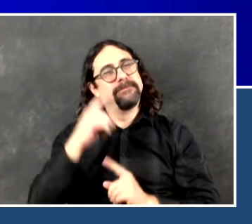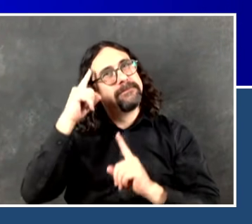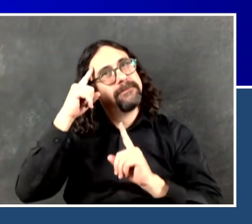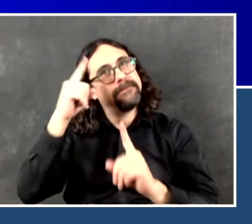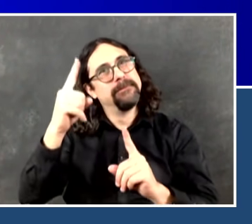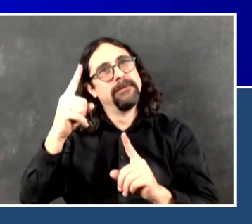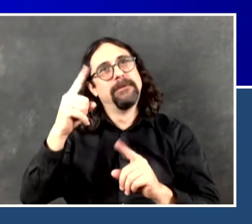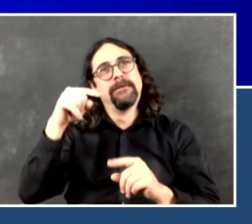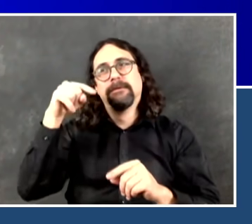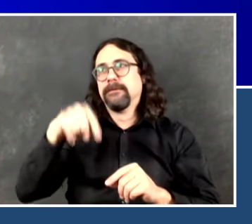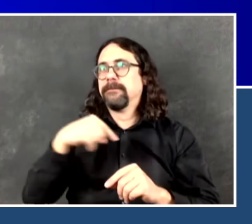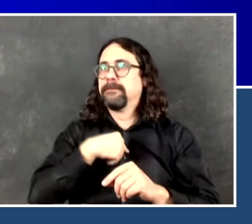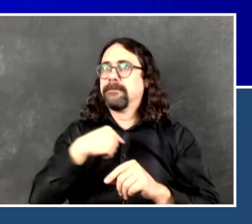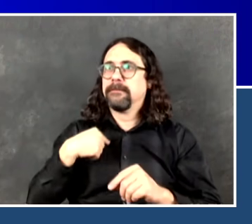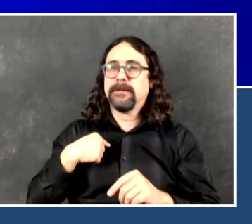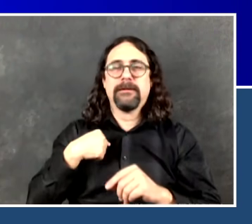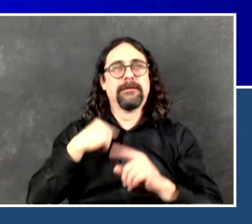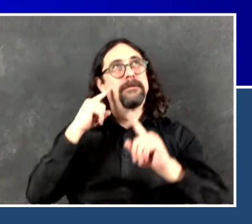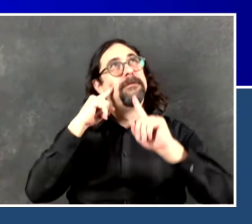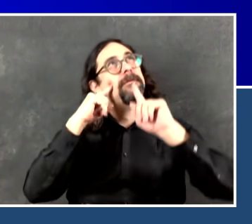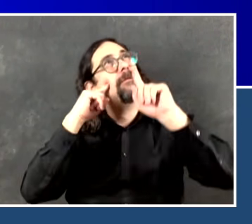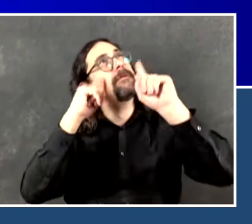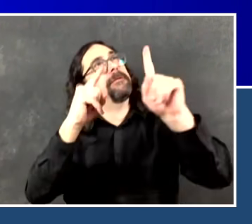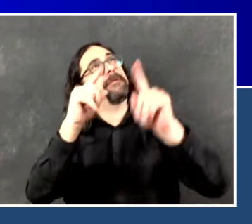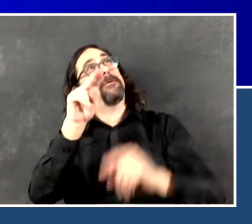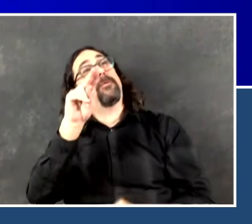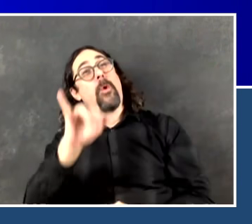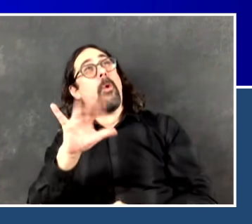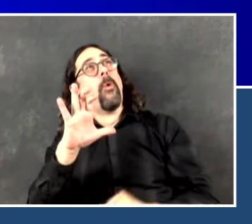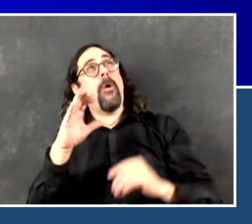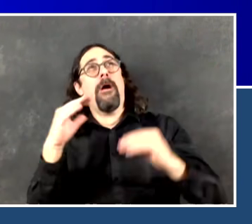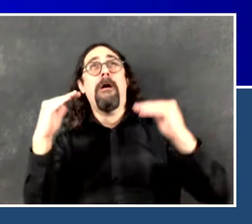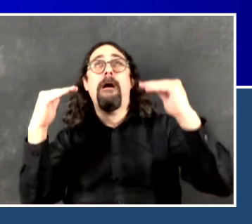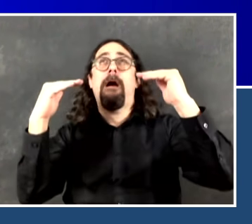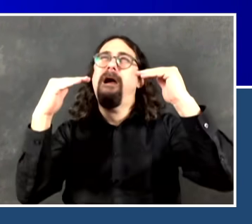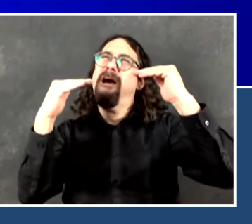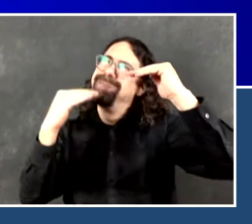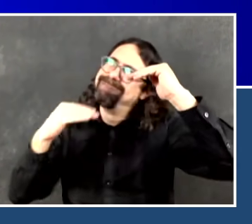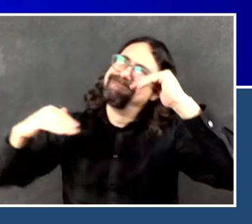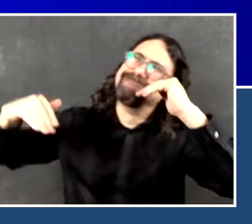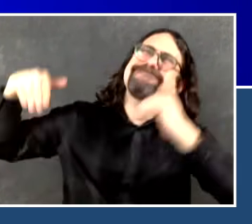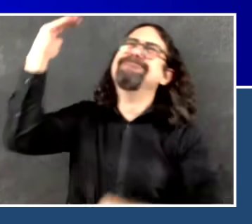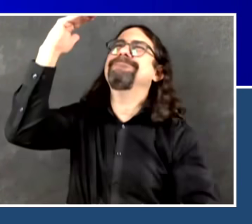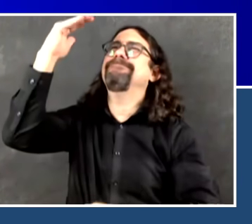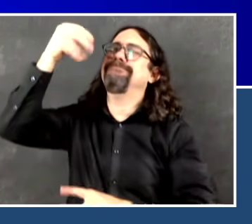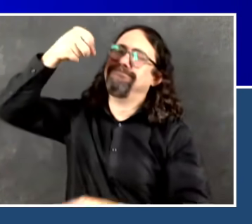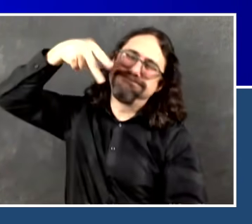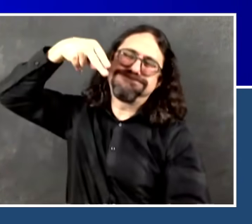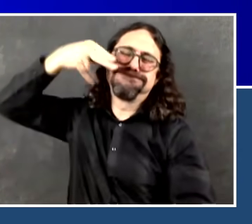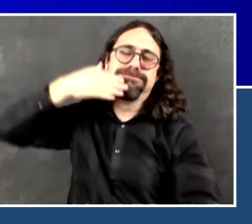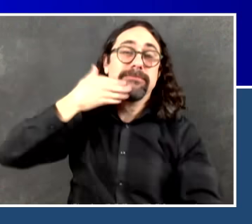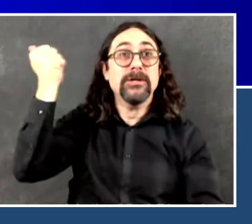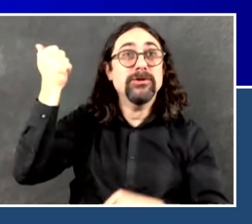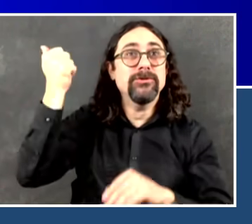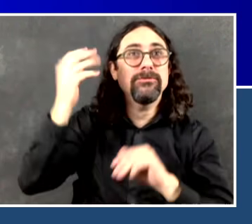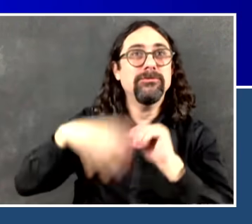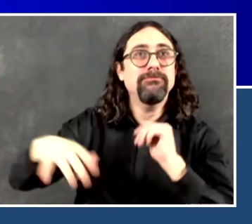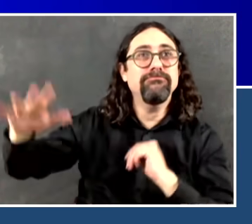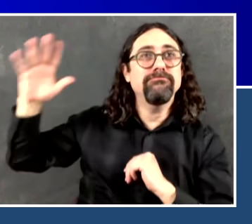CAN BUILD UPON FOR A BETTER CITY. SO THIS IS WHERE I WANT TO TALK